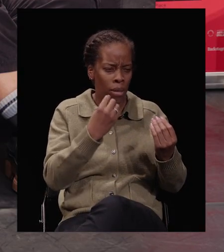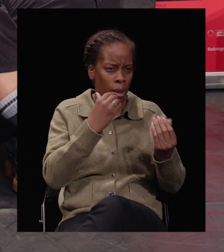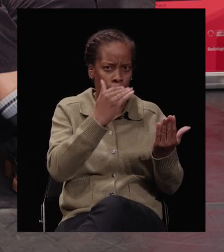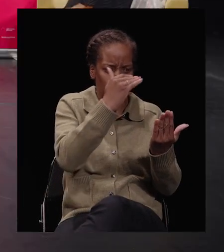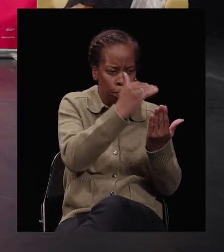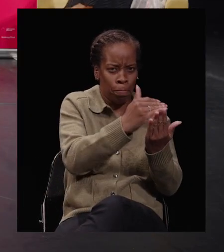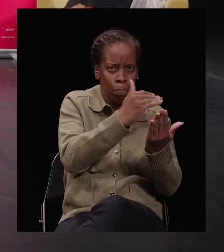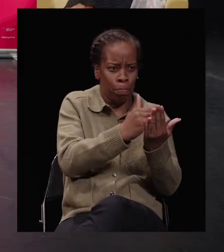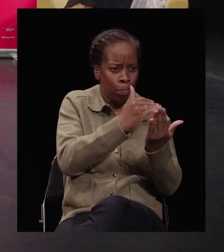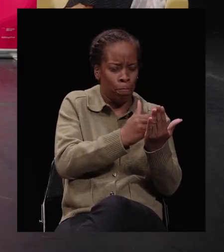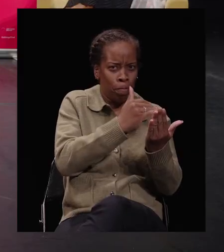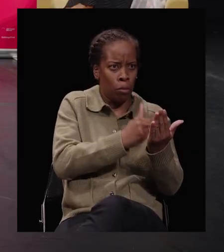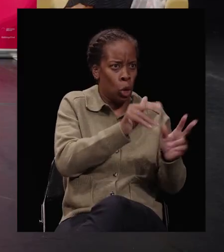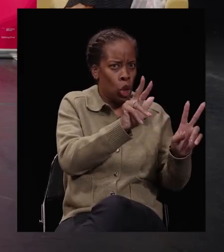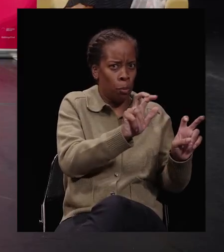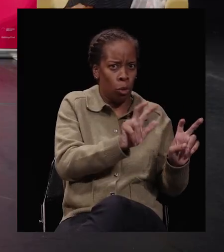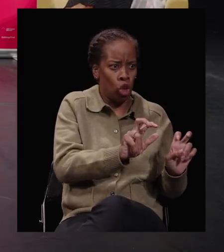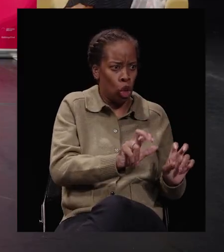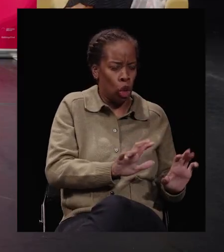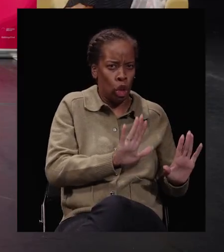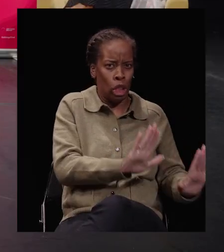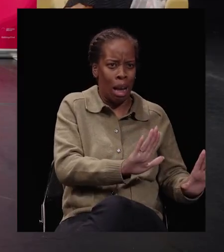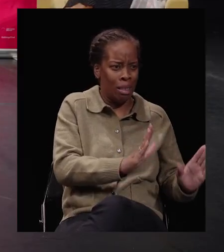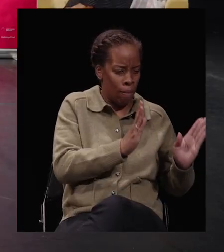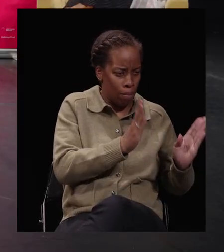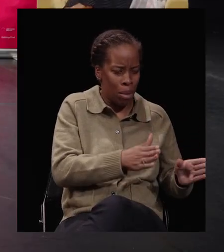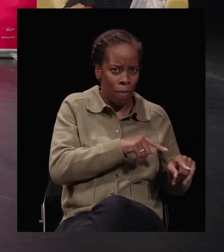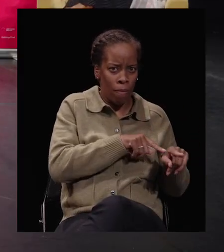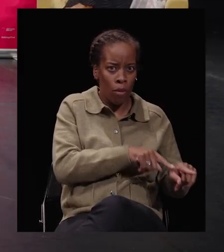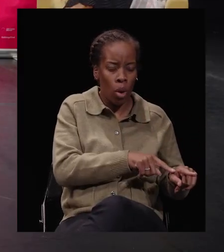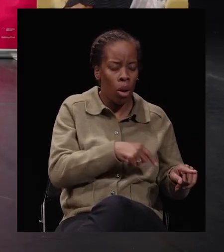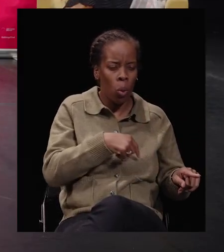when actually we need to be thinking much more holistically about how we learn